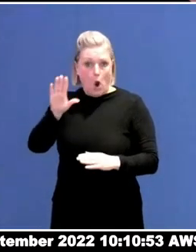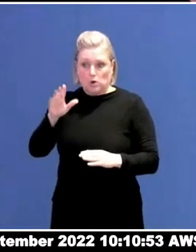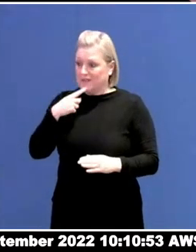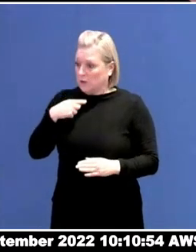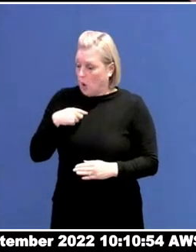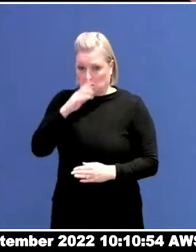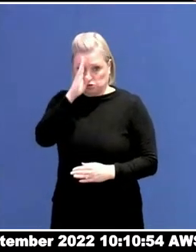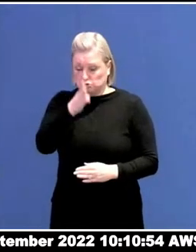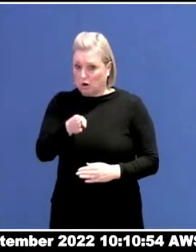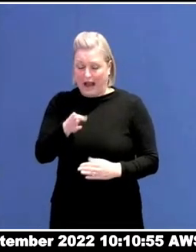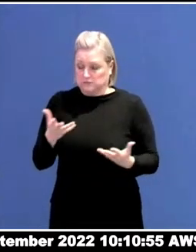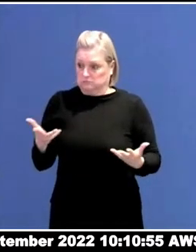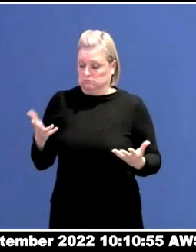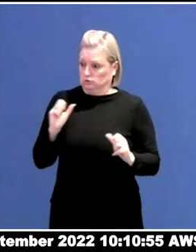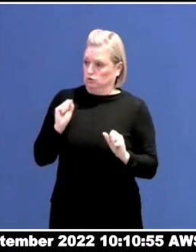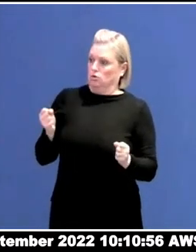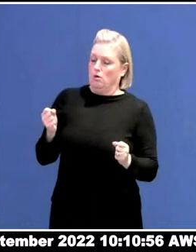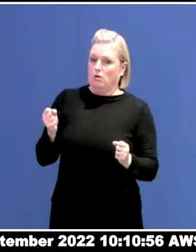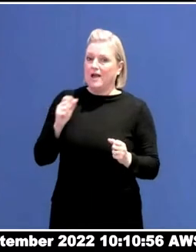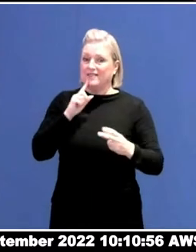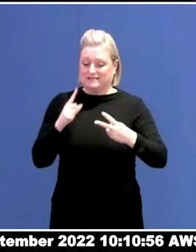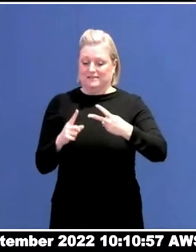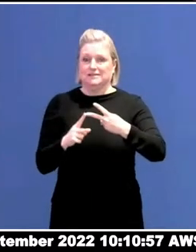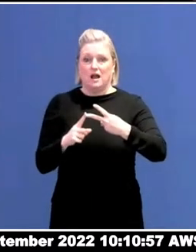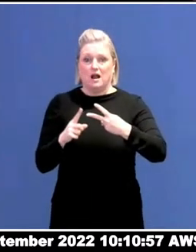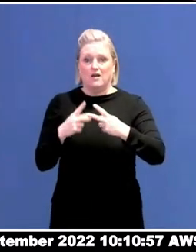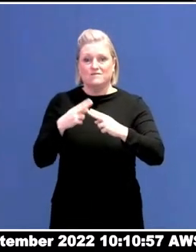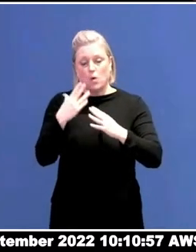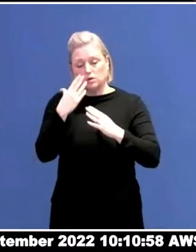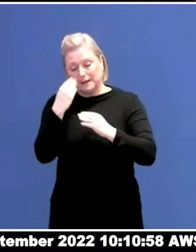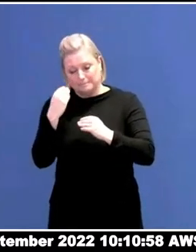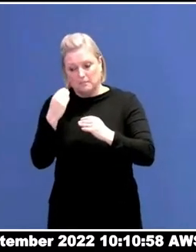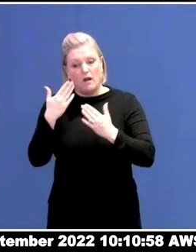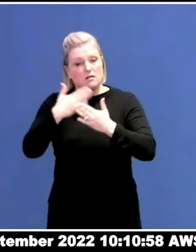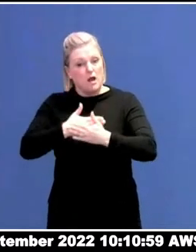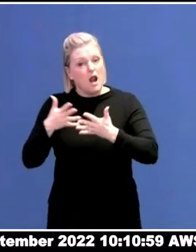would be only the Clonidine that would be given at night and no other medication.